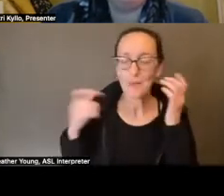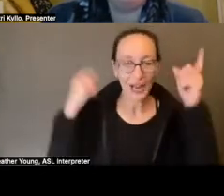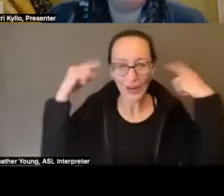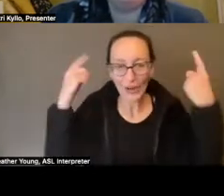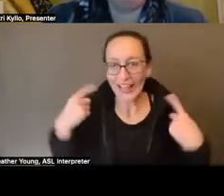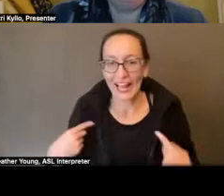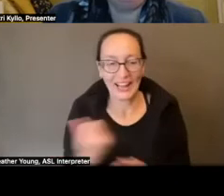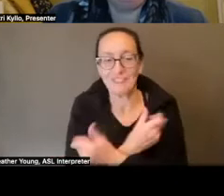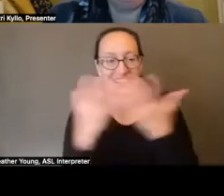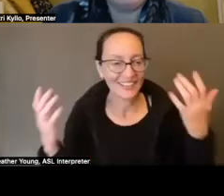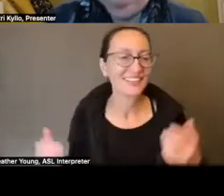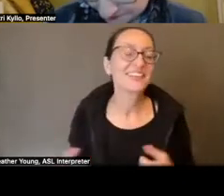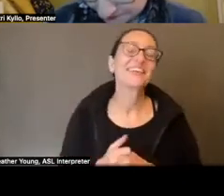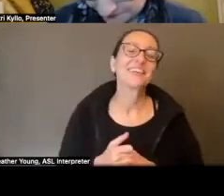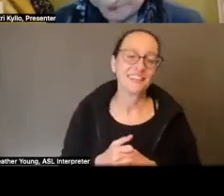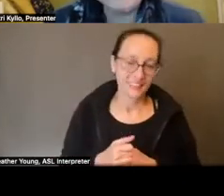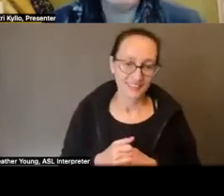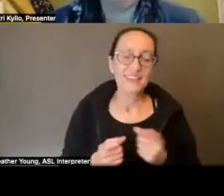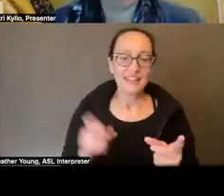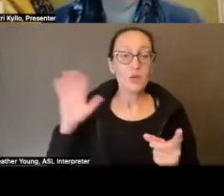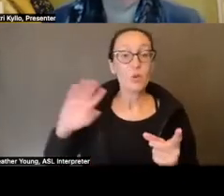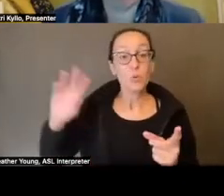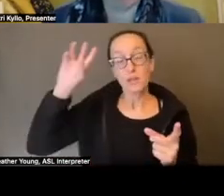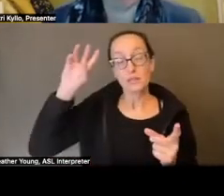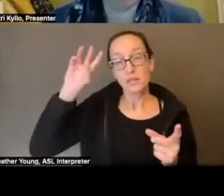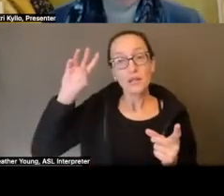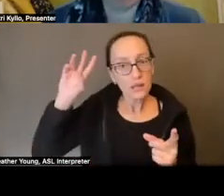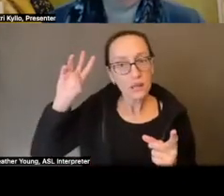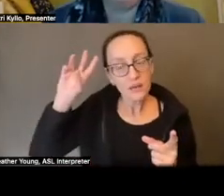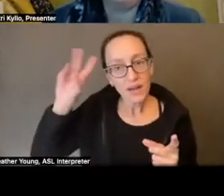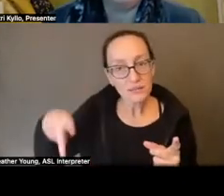Now, he was the Vice President of Long Range Planning at Gallaudet.